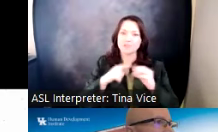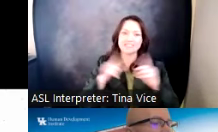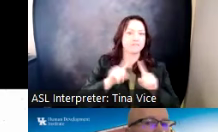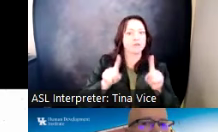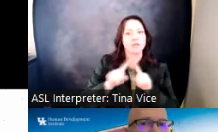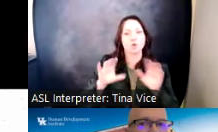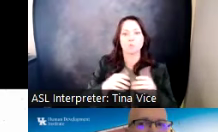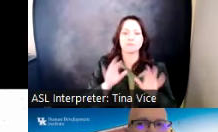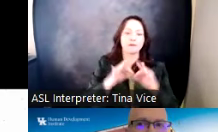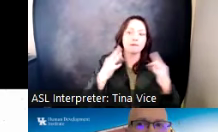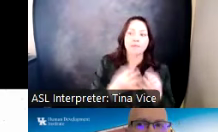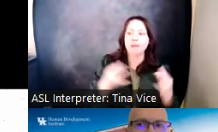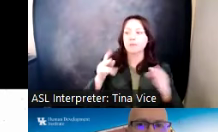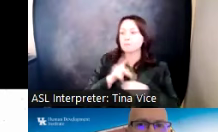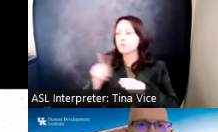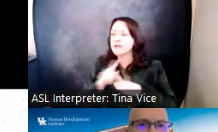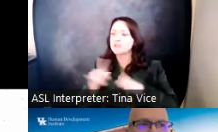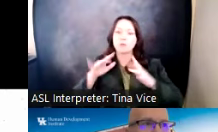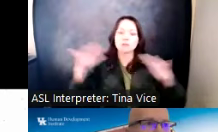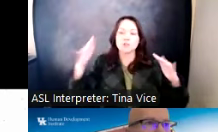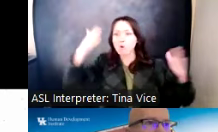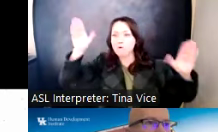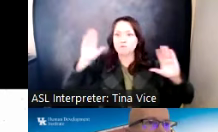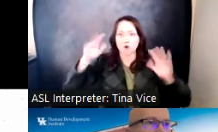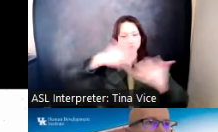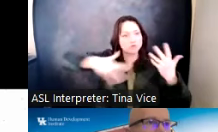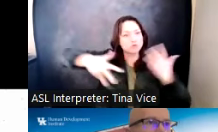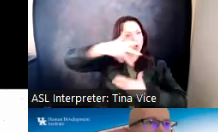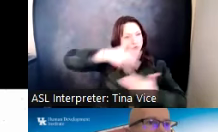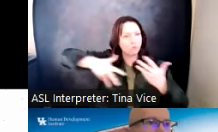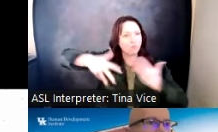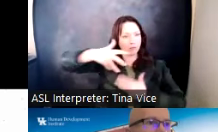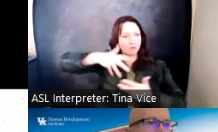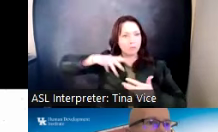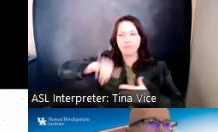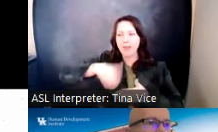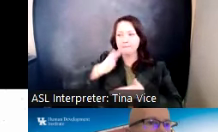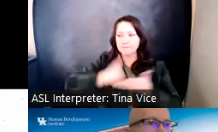about professionals as well as just an overall sense of social interaction. And so having a family that is often